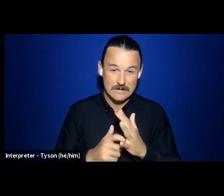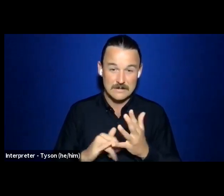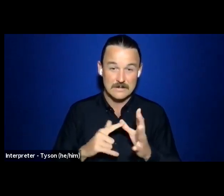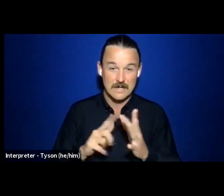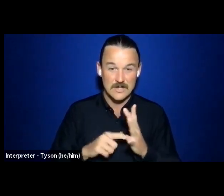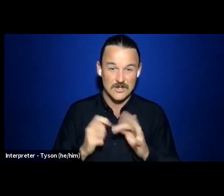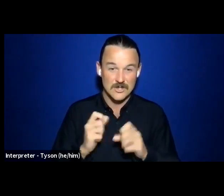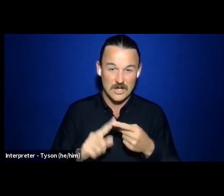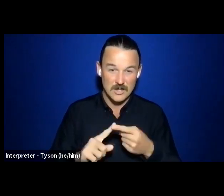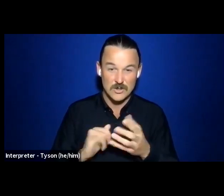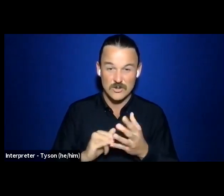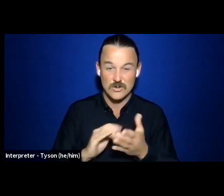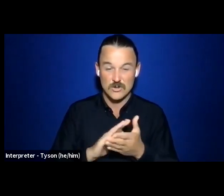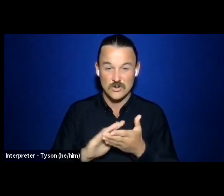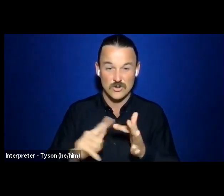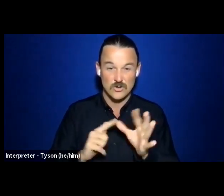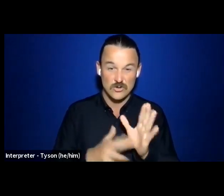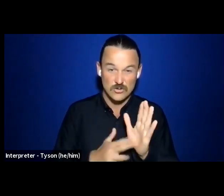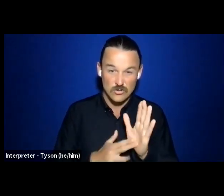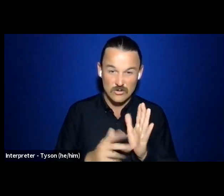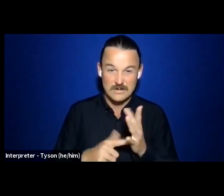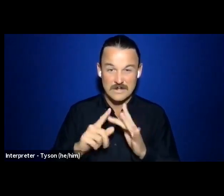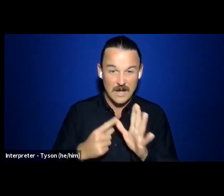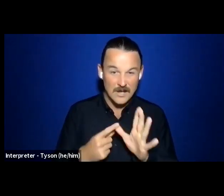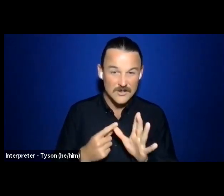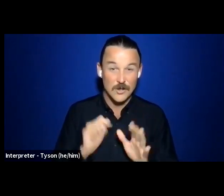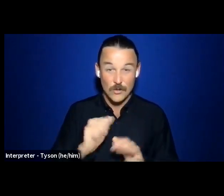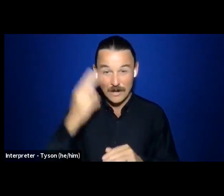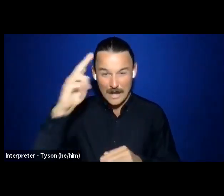Robin Sanjay, Sean.